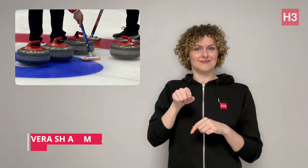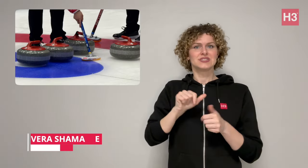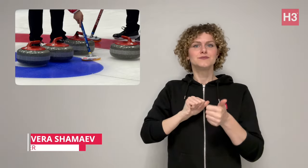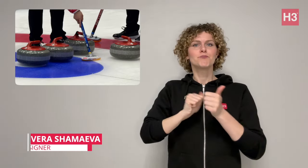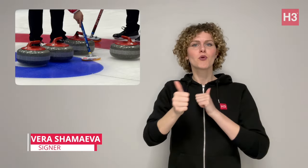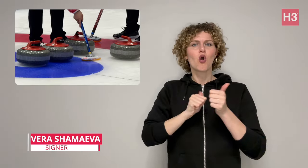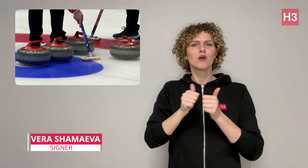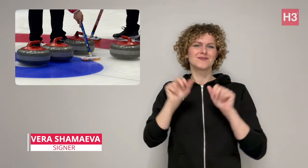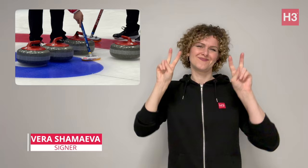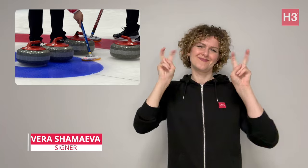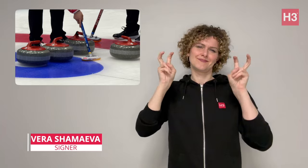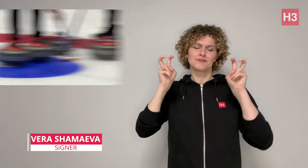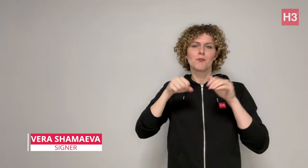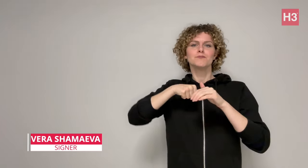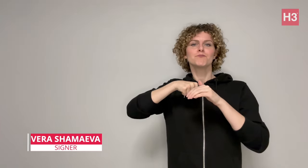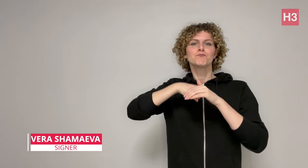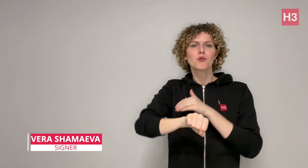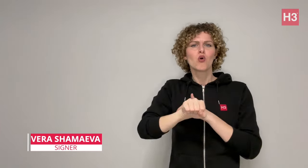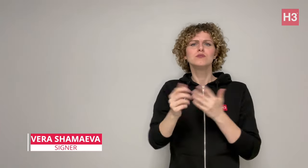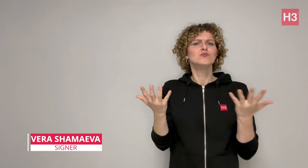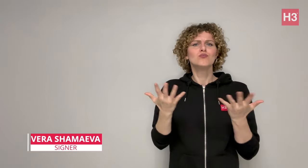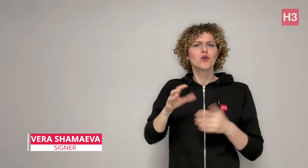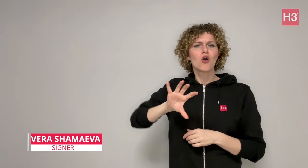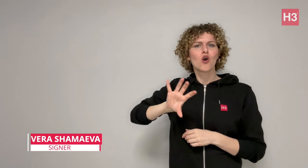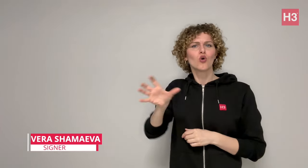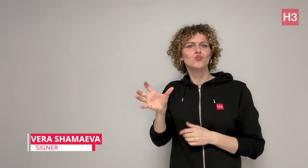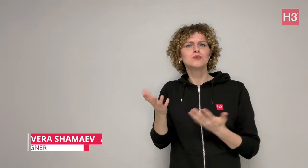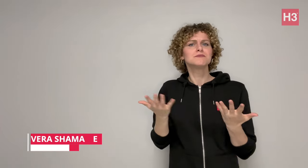[Vera]: Scotland is considered the birthplace of curling as a curling